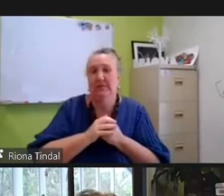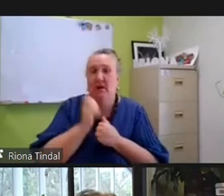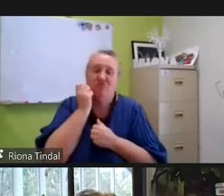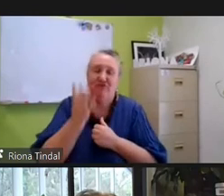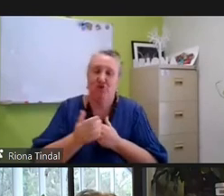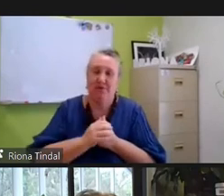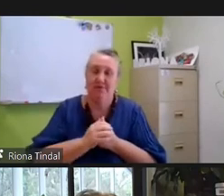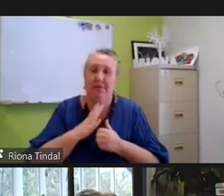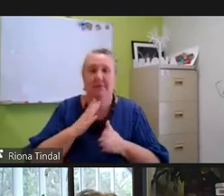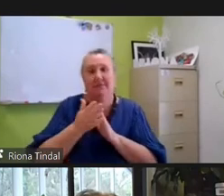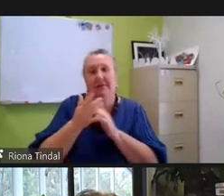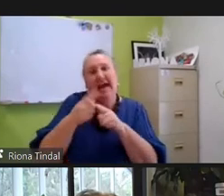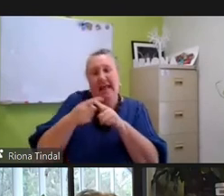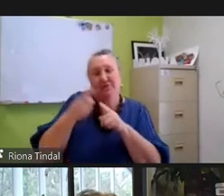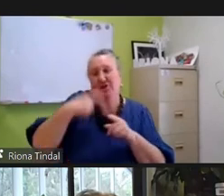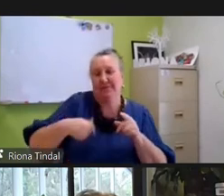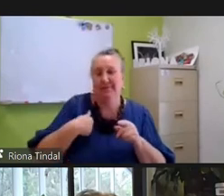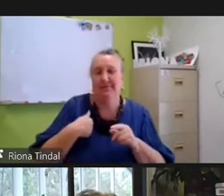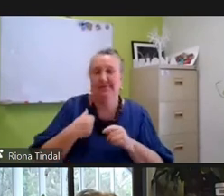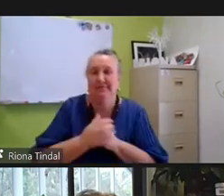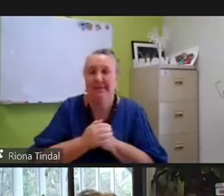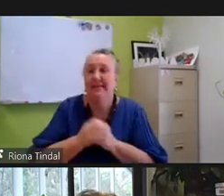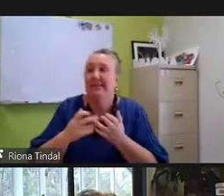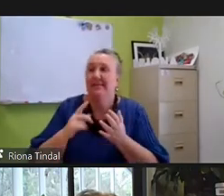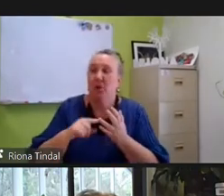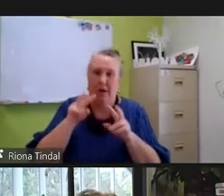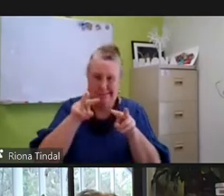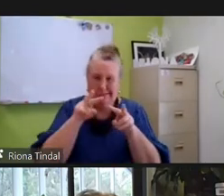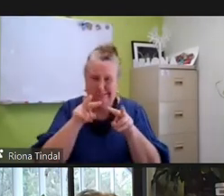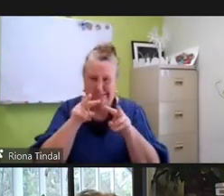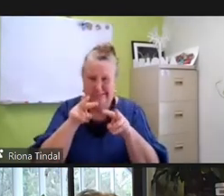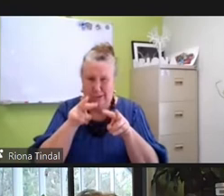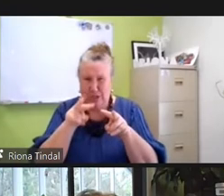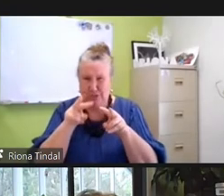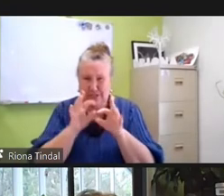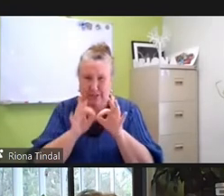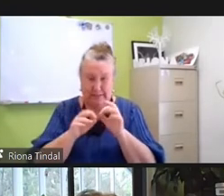I guess, yes, I refused to learn it. At first, I was like, "No, I'm an English person." But I